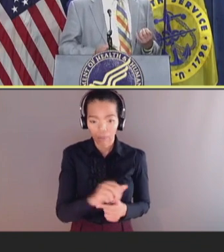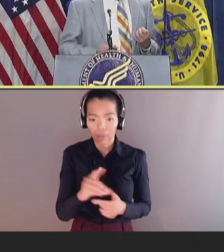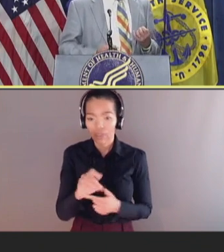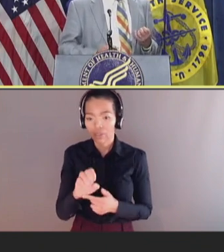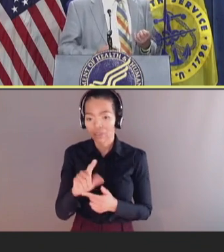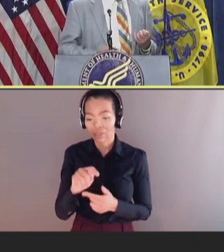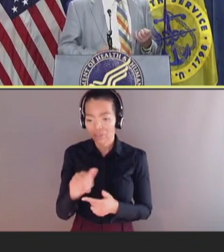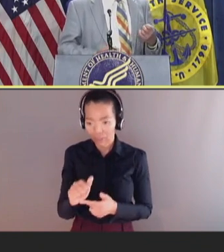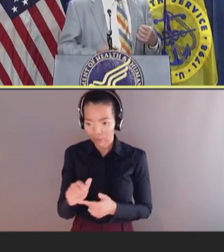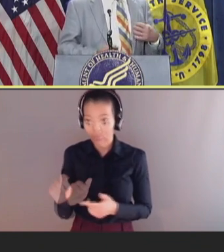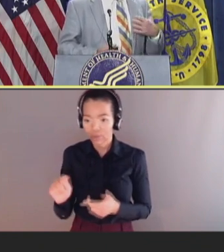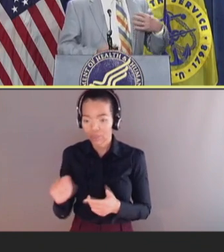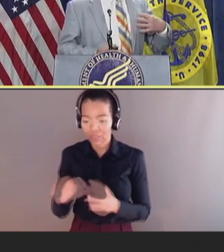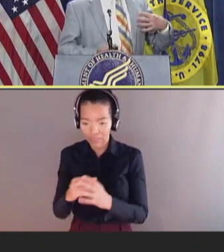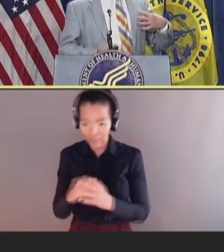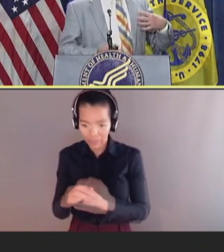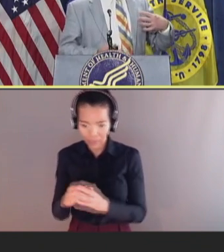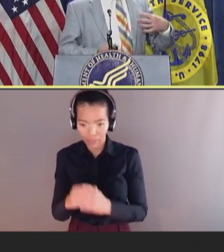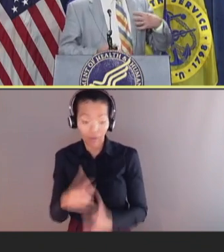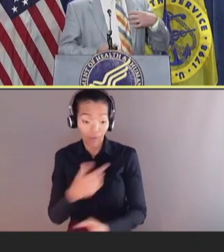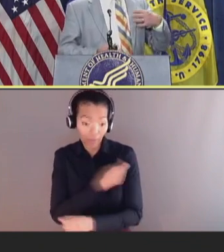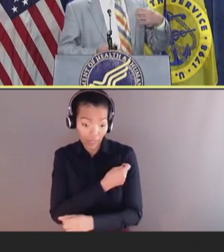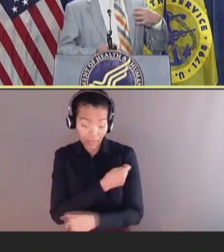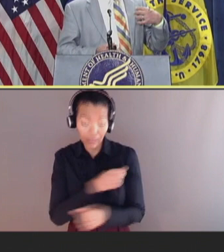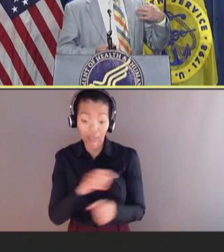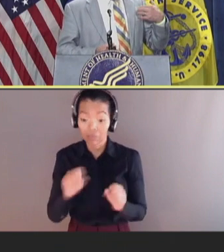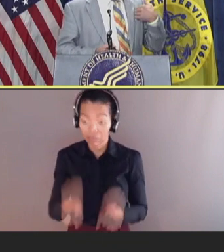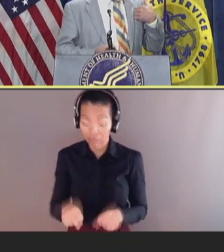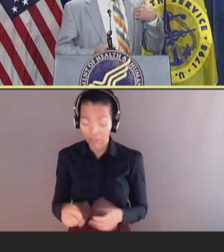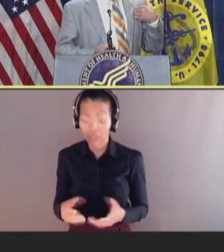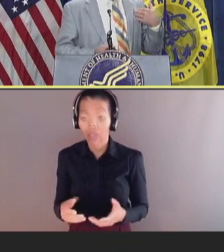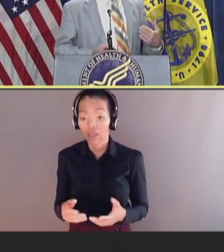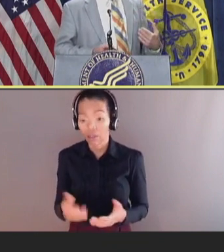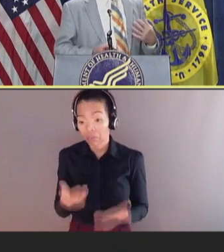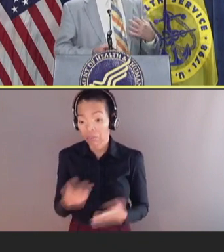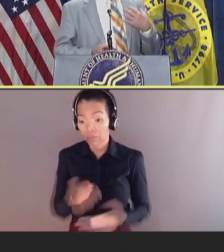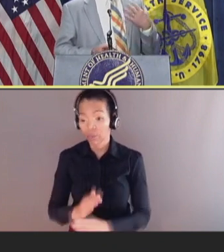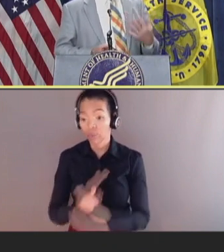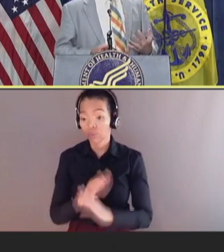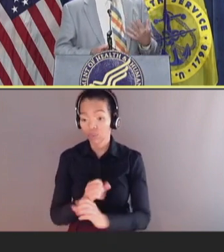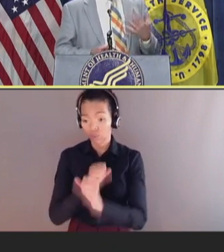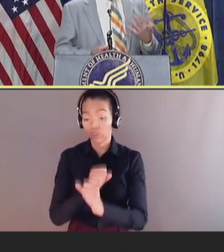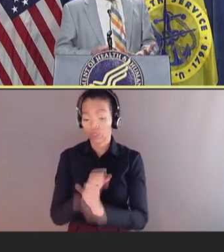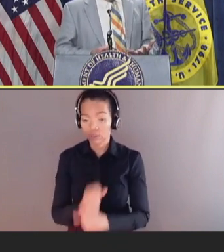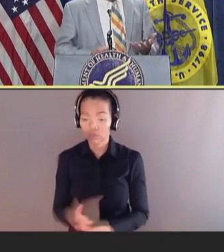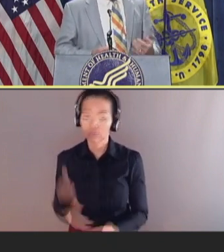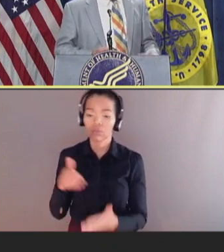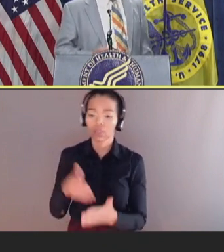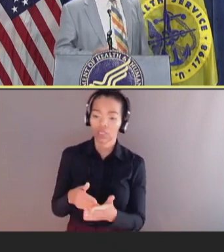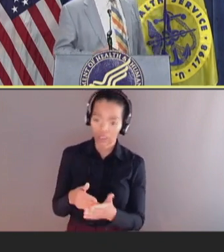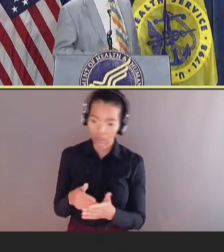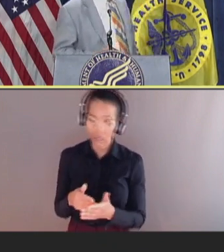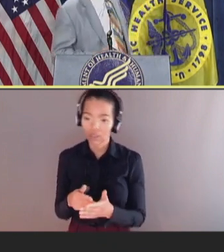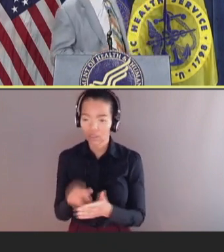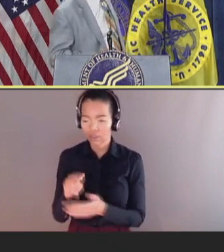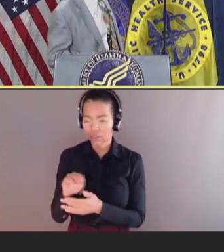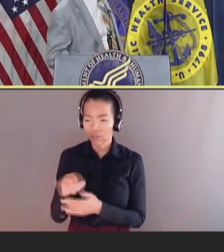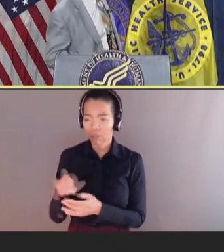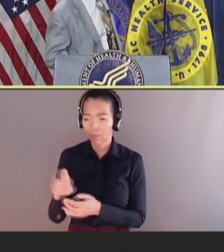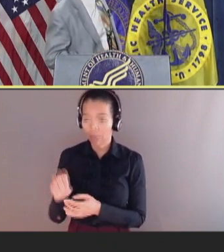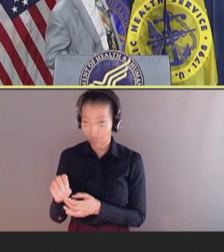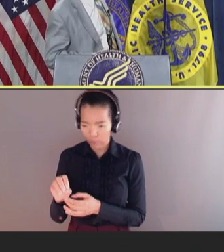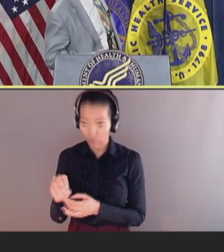vaccine can have some protection against mycobacterial replication in a vivo.